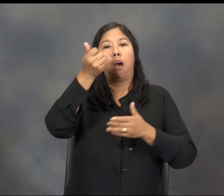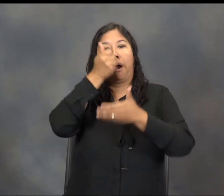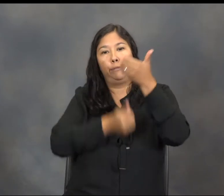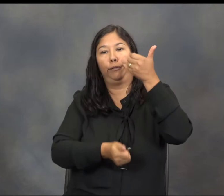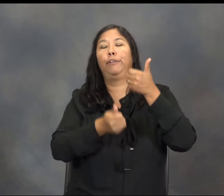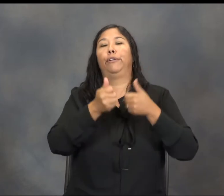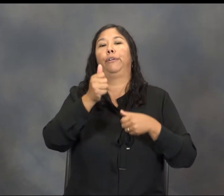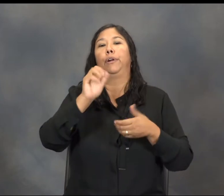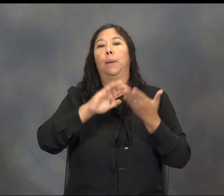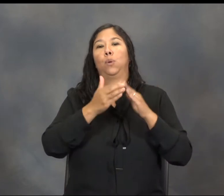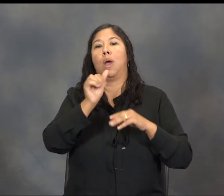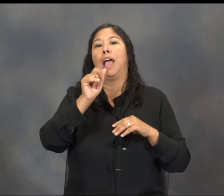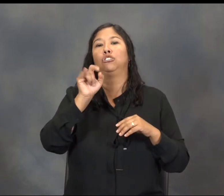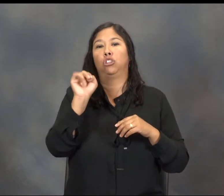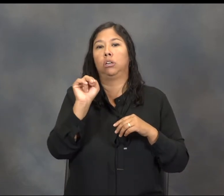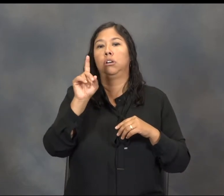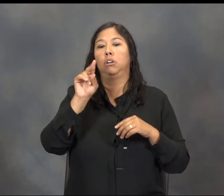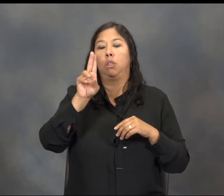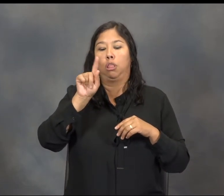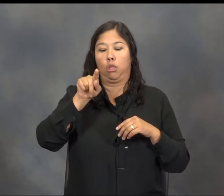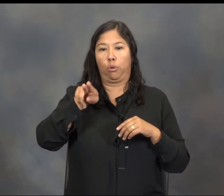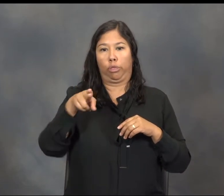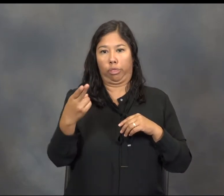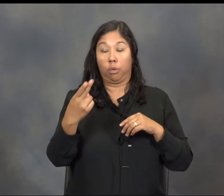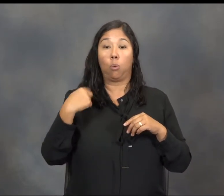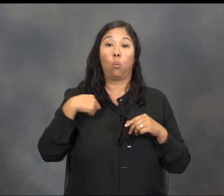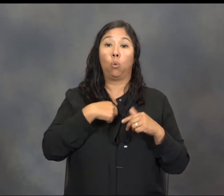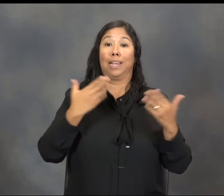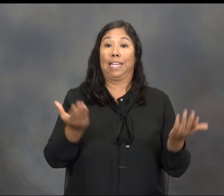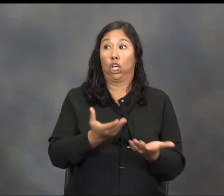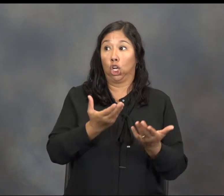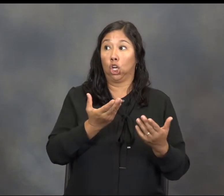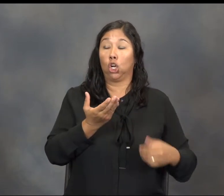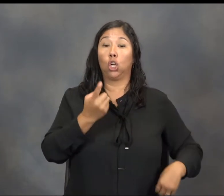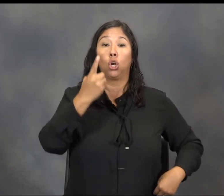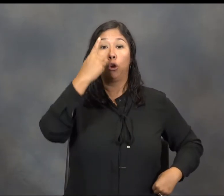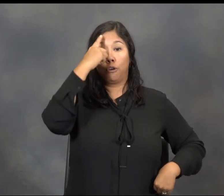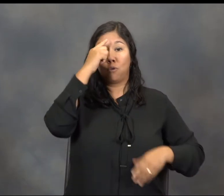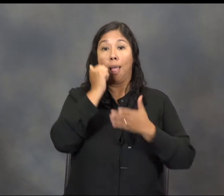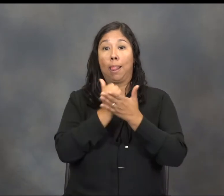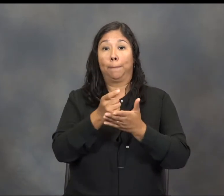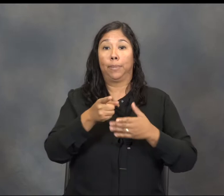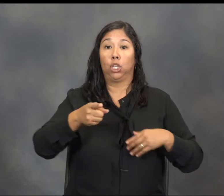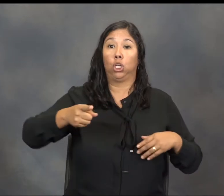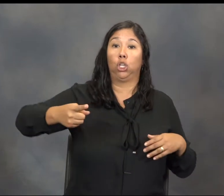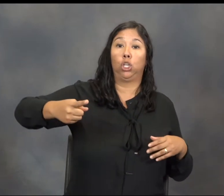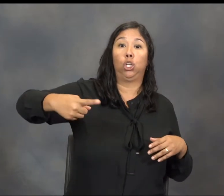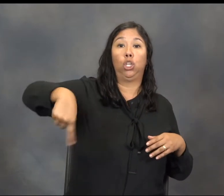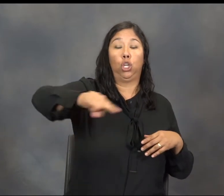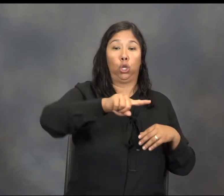and we are here to help you leverage your tax refund